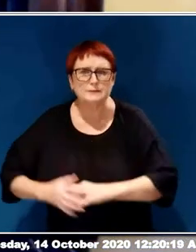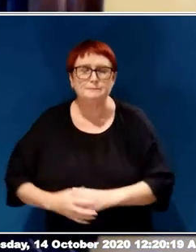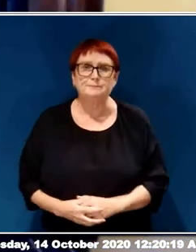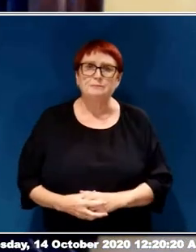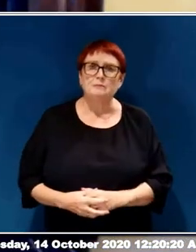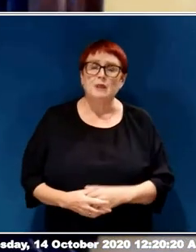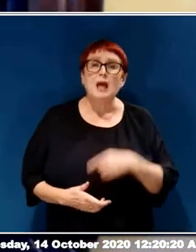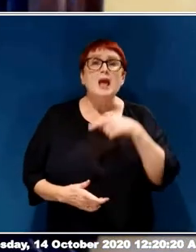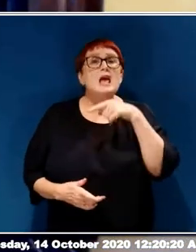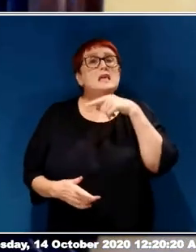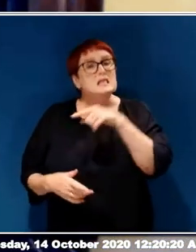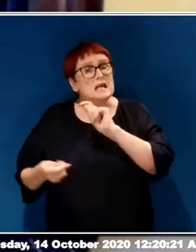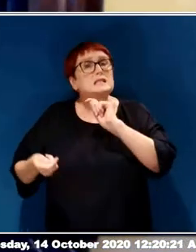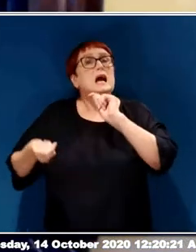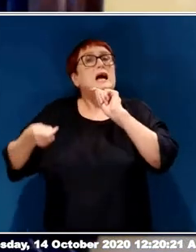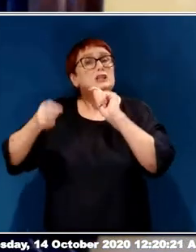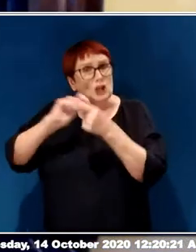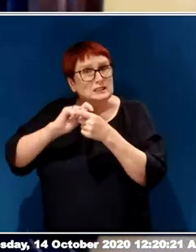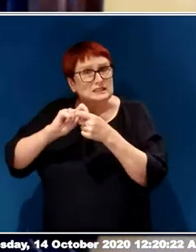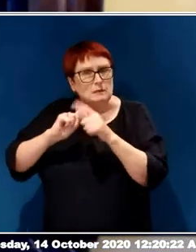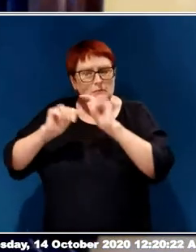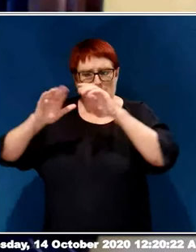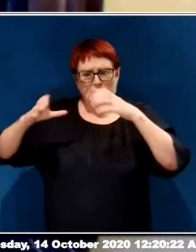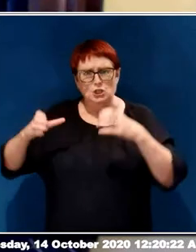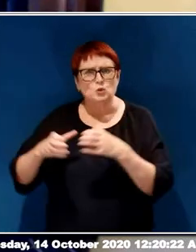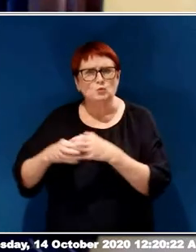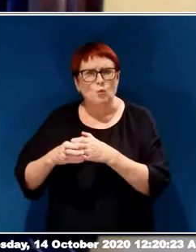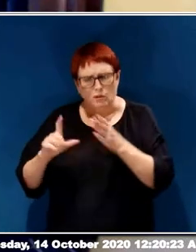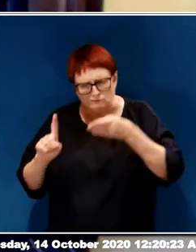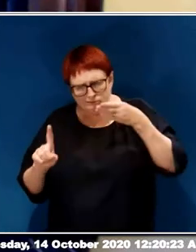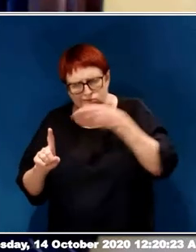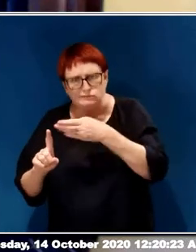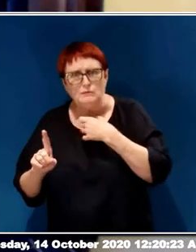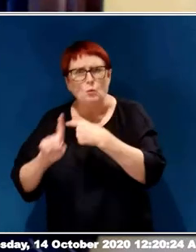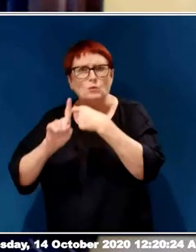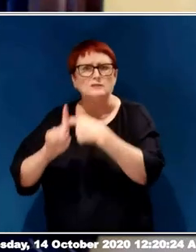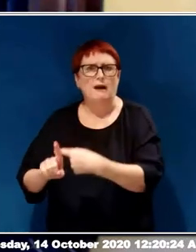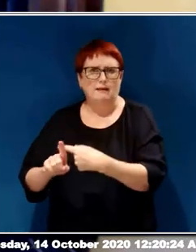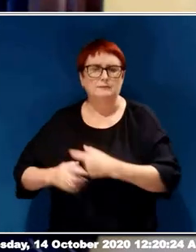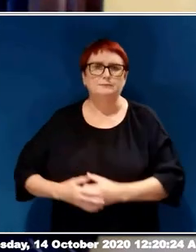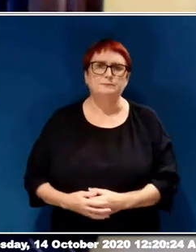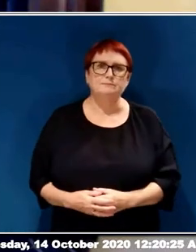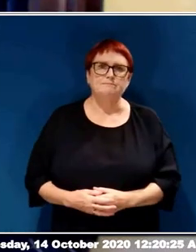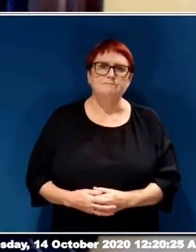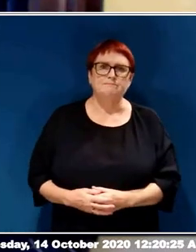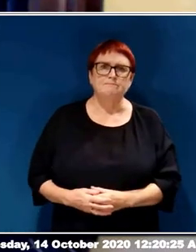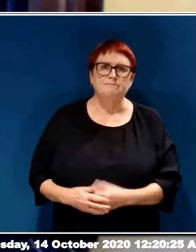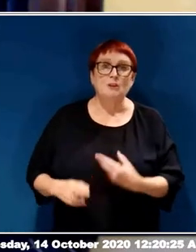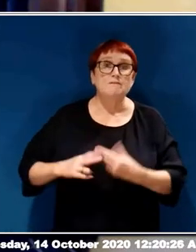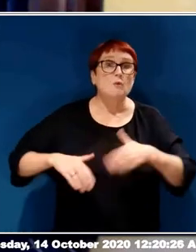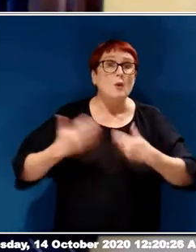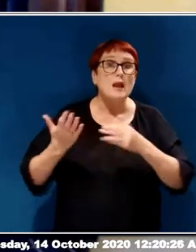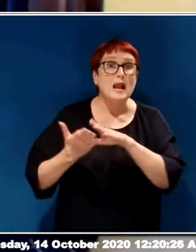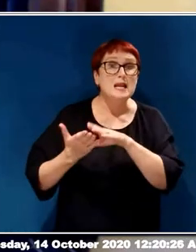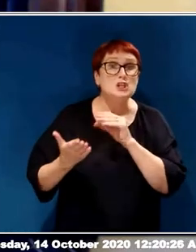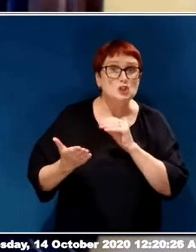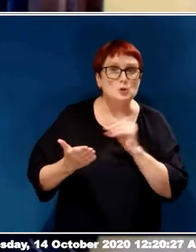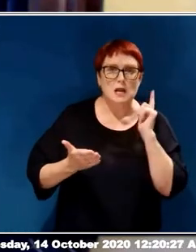provide targeted instruction in a more intensive manner for students to make